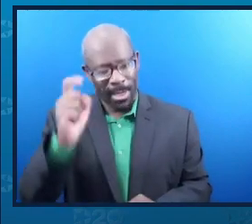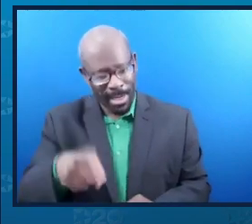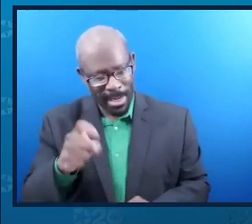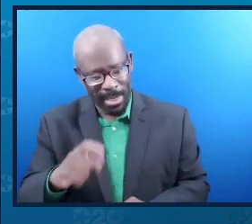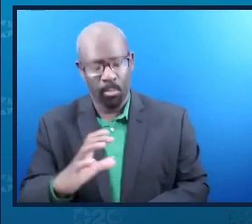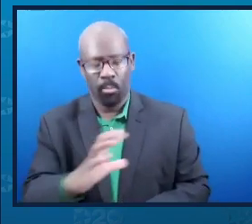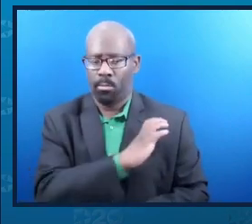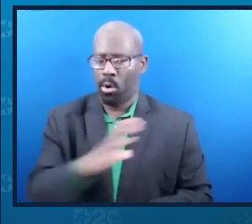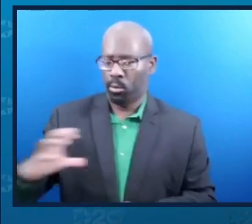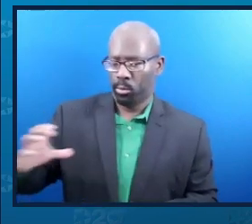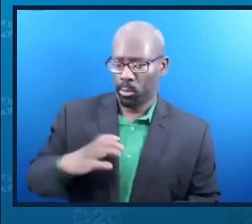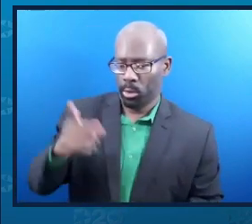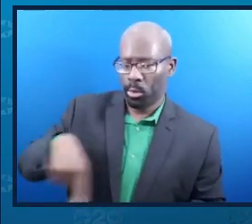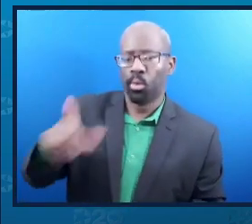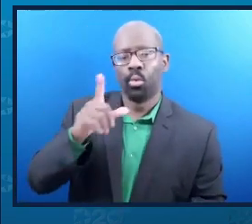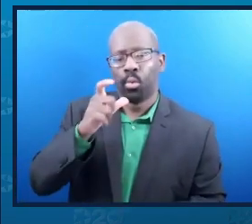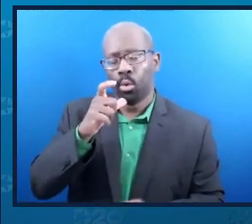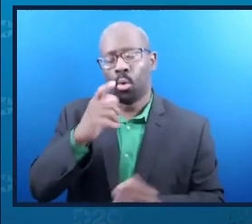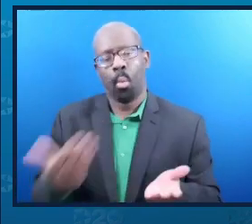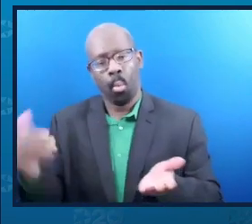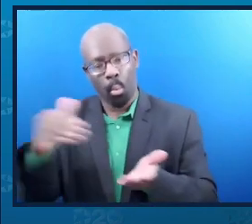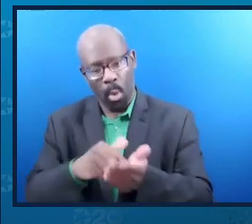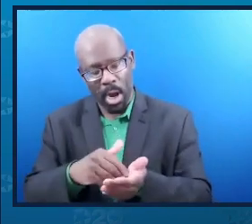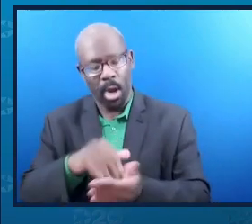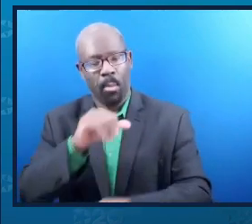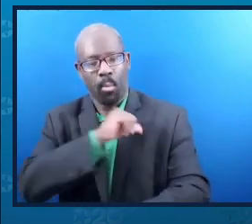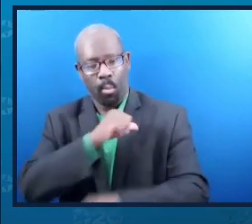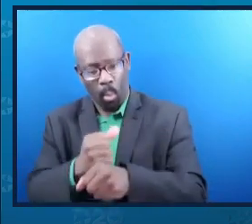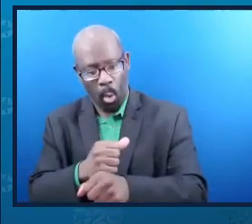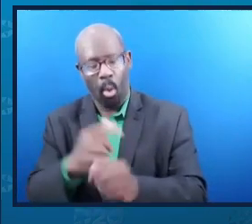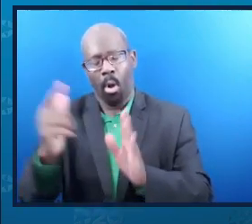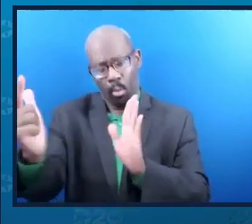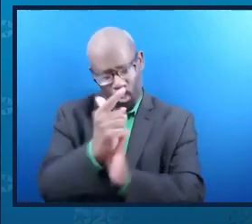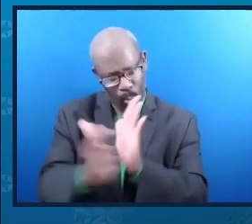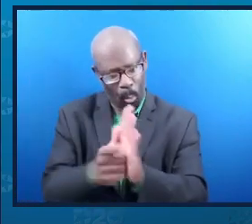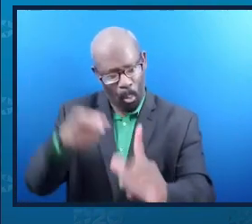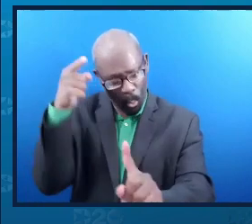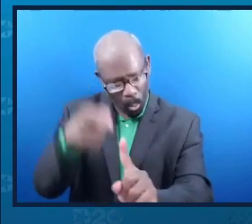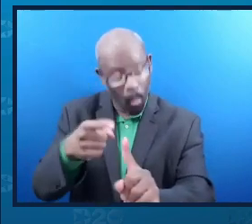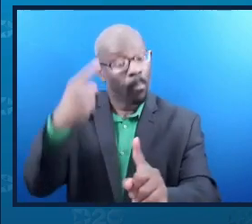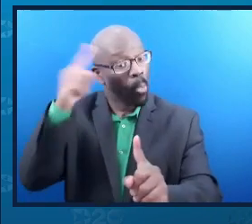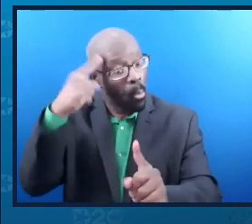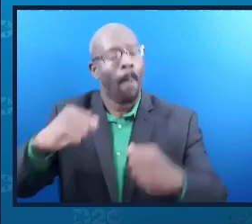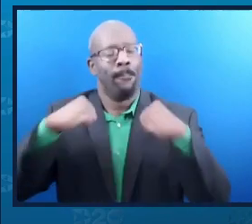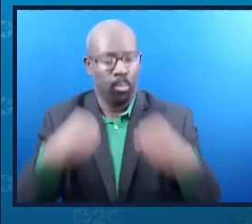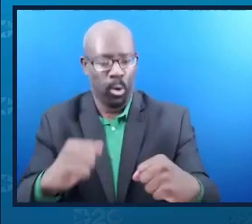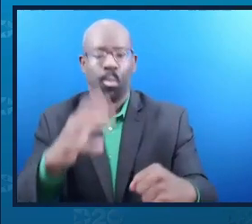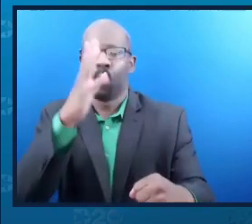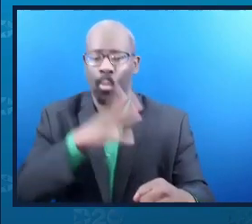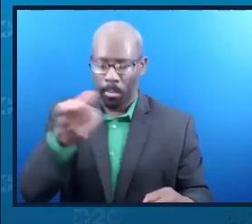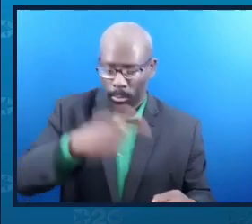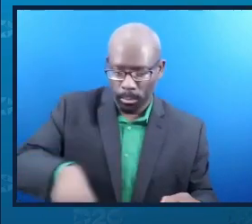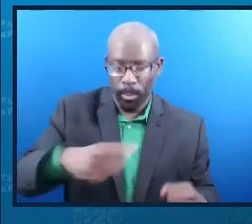THIS RAISE AND END THANKS LAW. WE NEED LEADERS WHO BELIEVE THAT WOMEN'S LIFE IS BOTHER FIGHTING